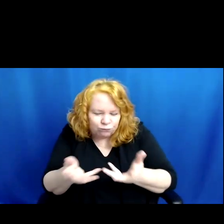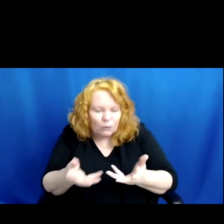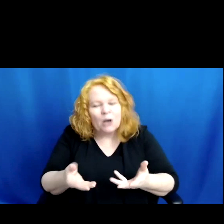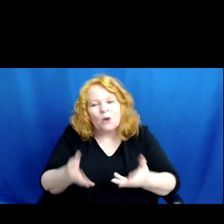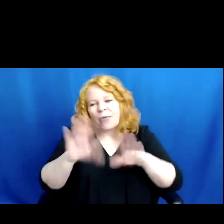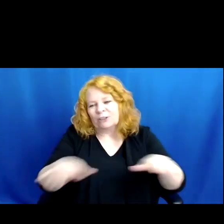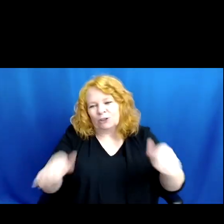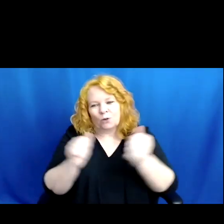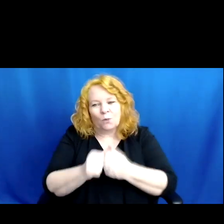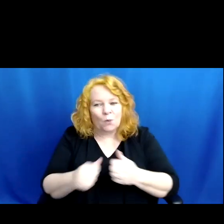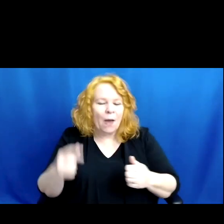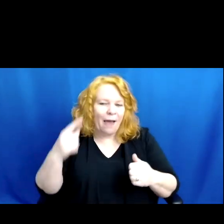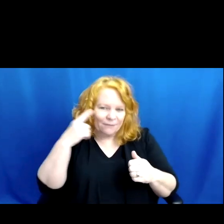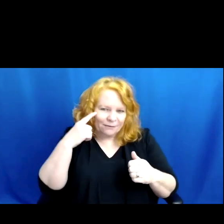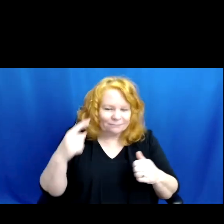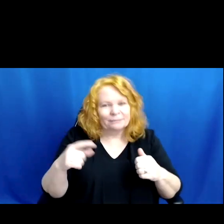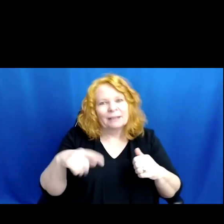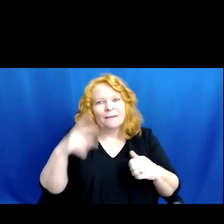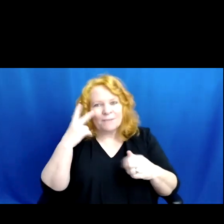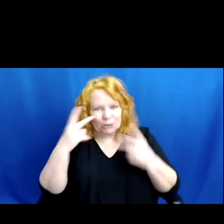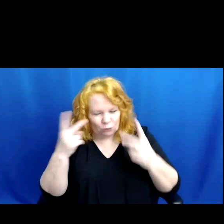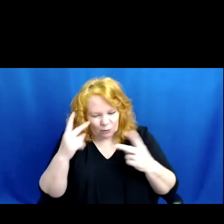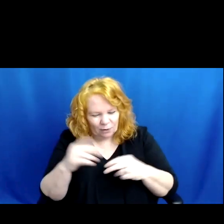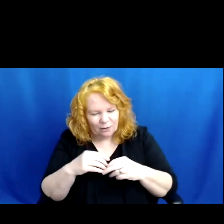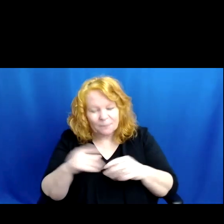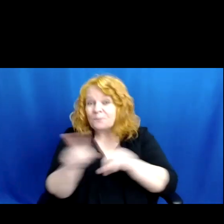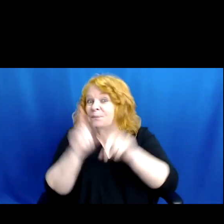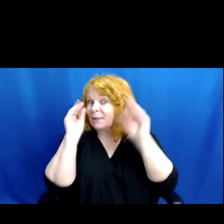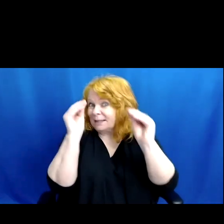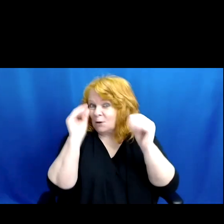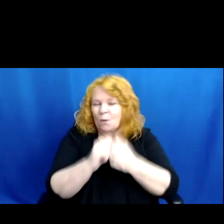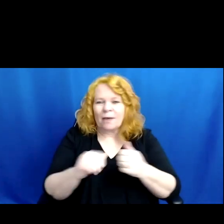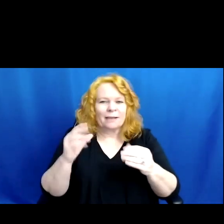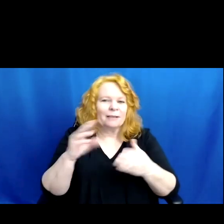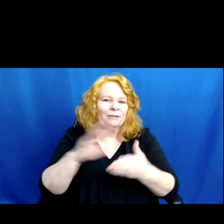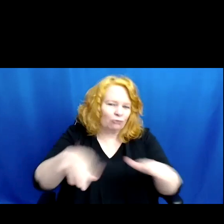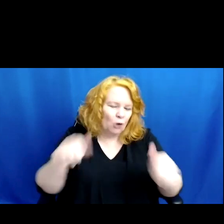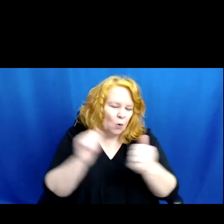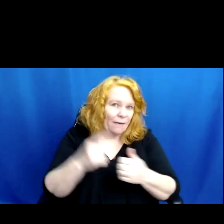I am by trade a teacher of children with vision impairments but I’ve run my own business